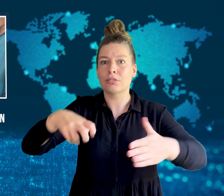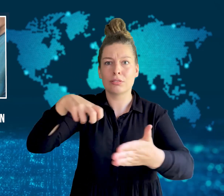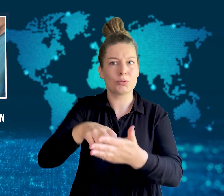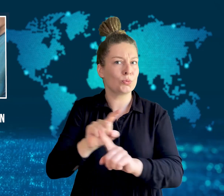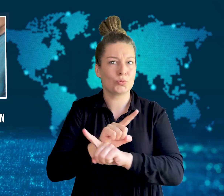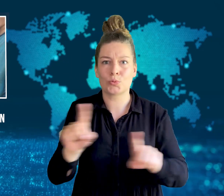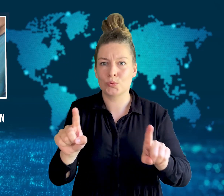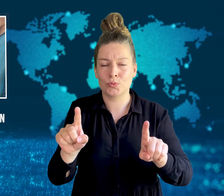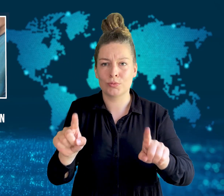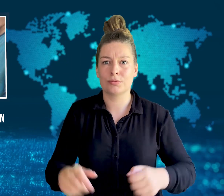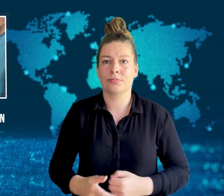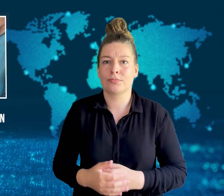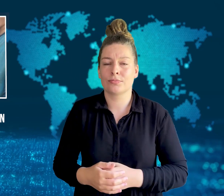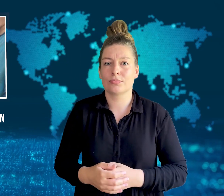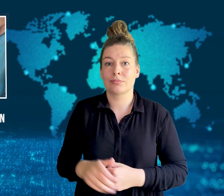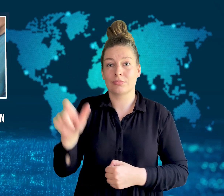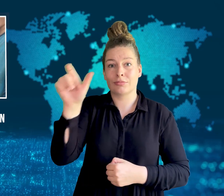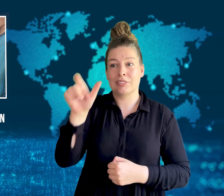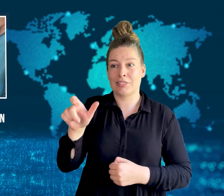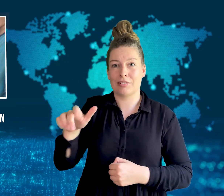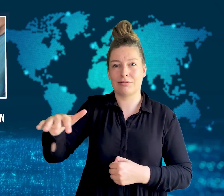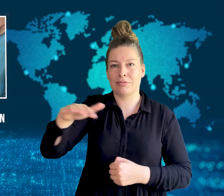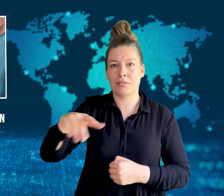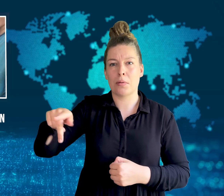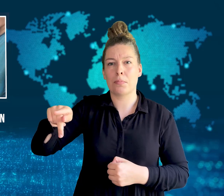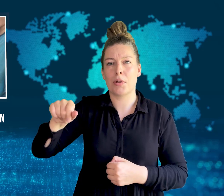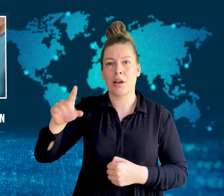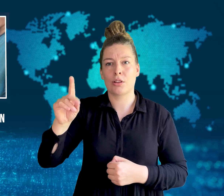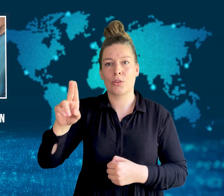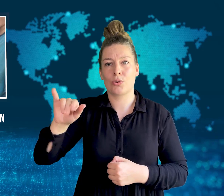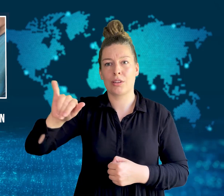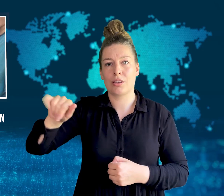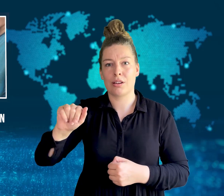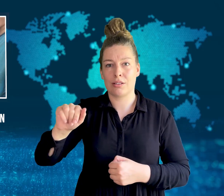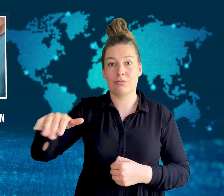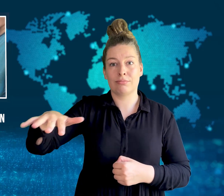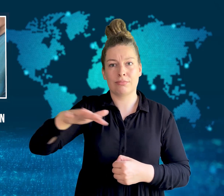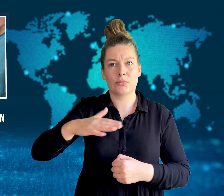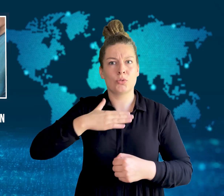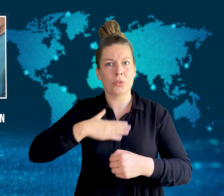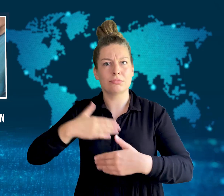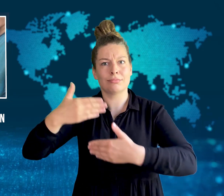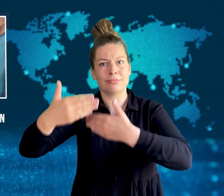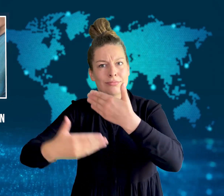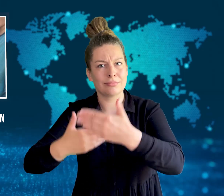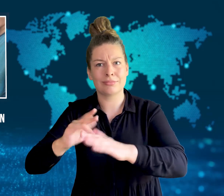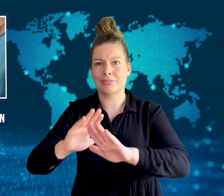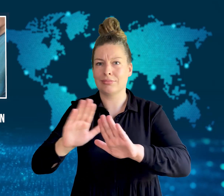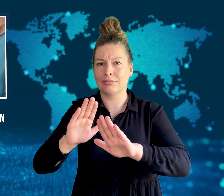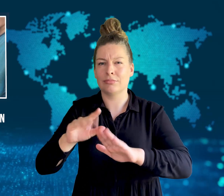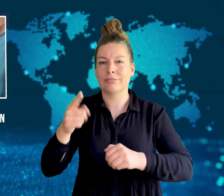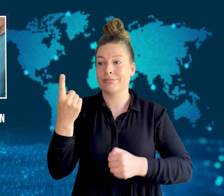Valeria Sanzari says the city mayor should not have signed